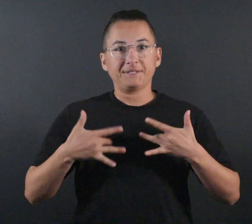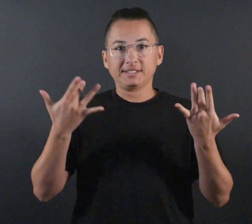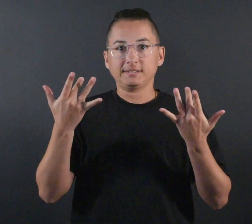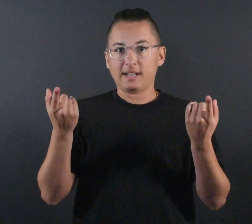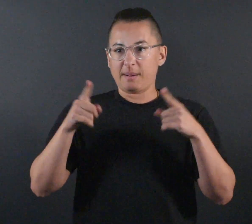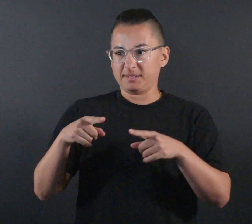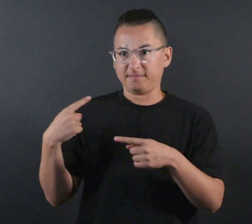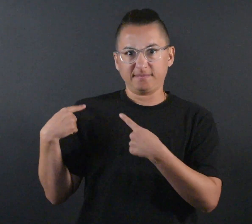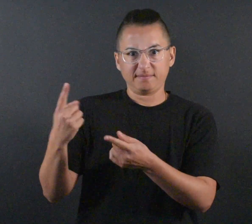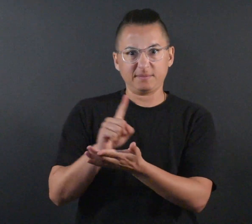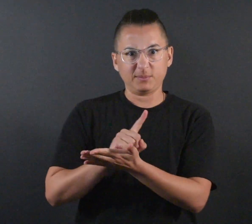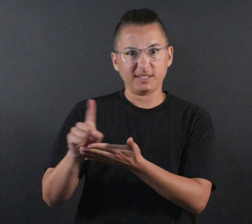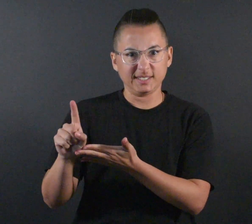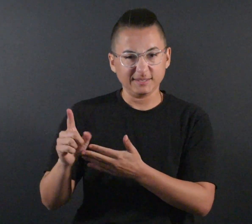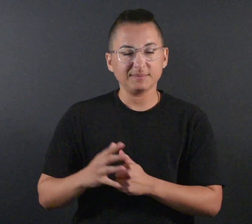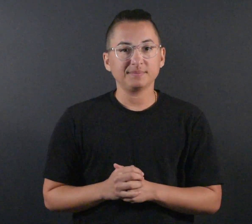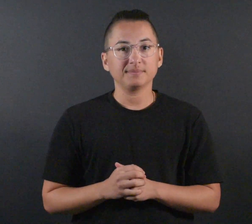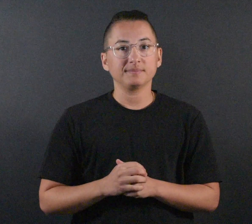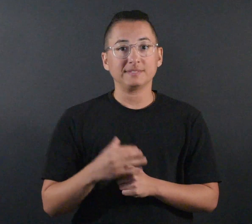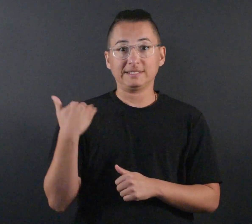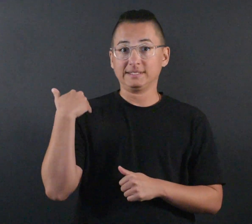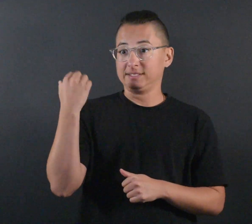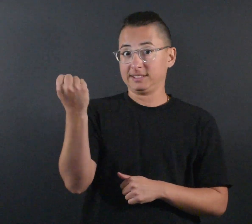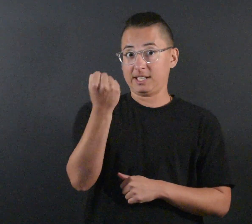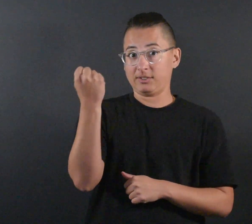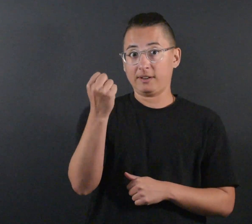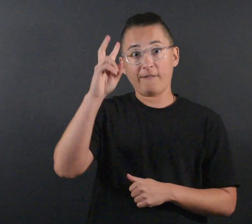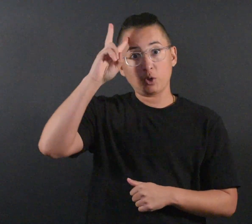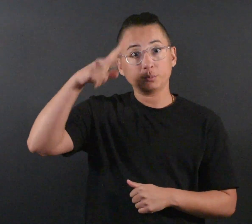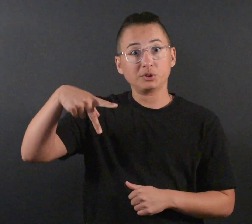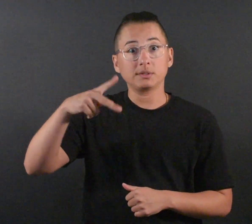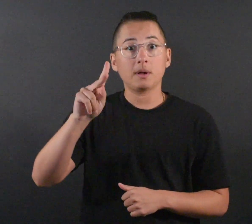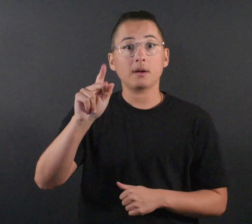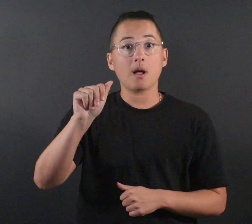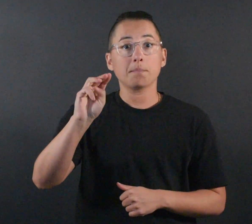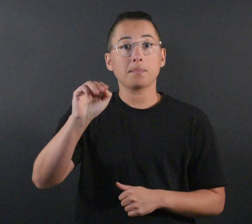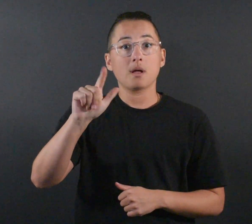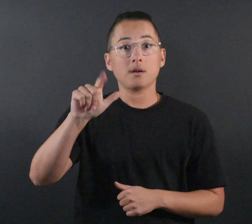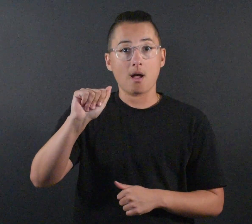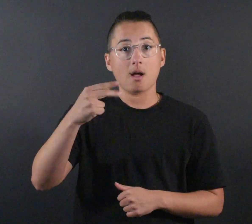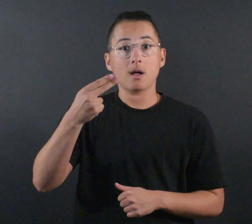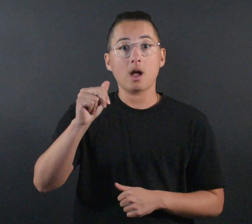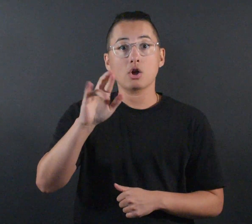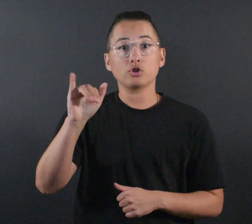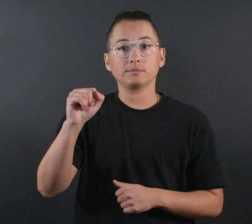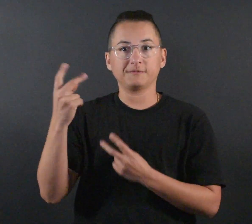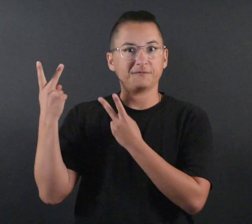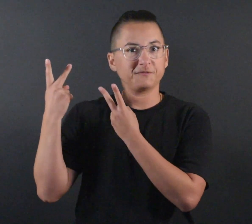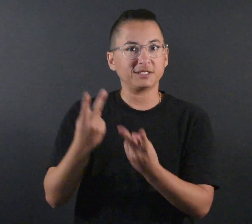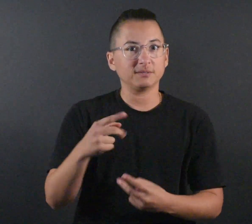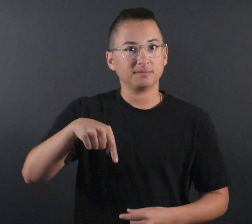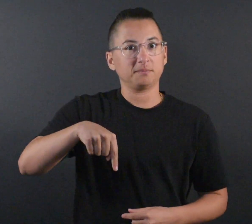On Saturday, Vice President Kamala Harris visited Minnesota, joining Lieutenant Governor Flanagan